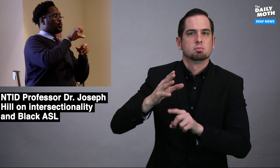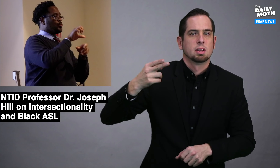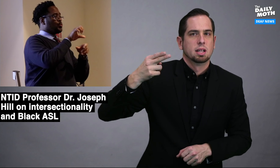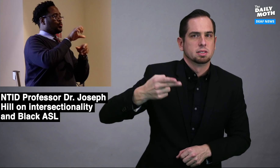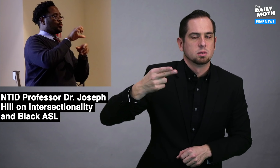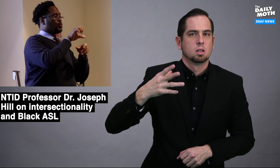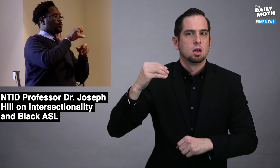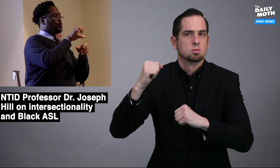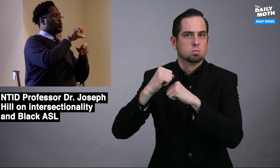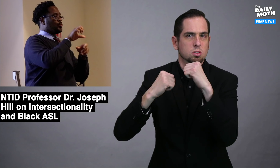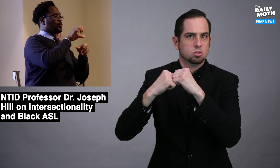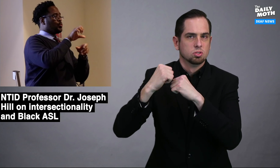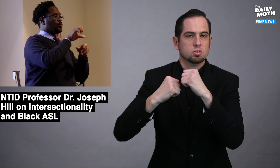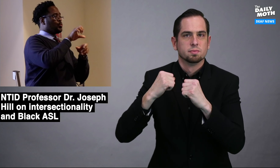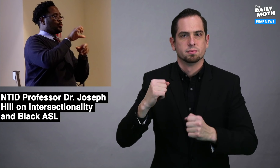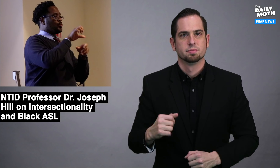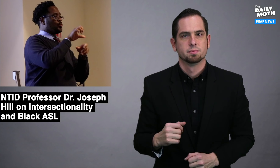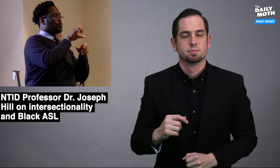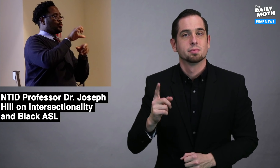Its History and Structure."